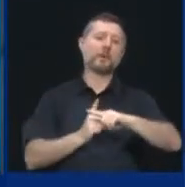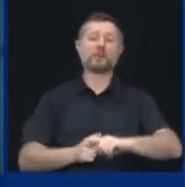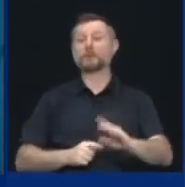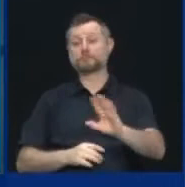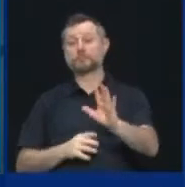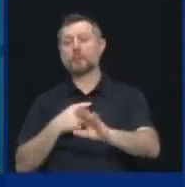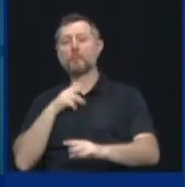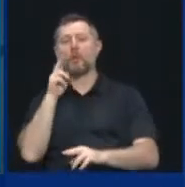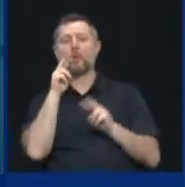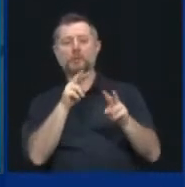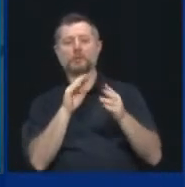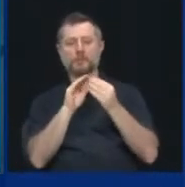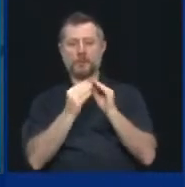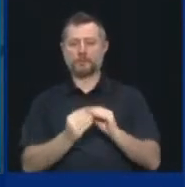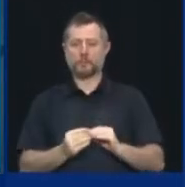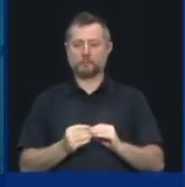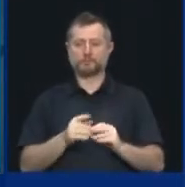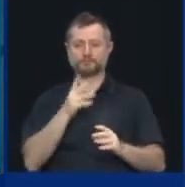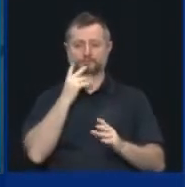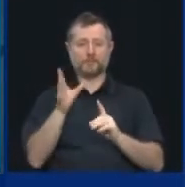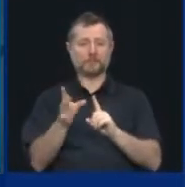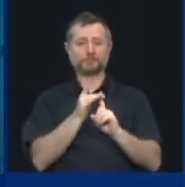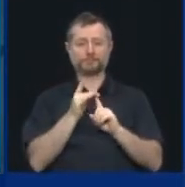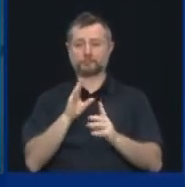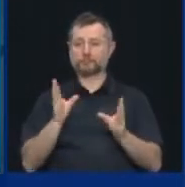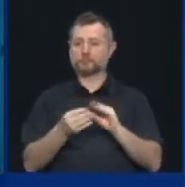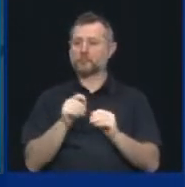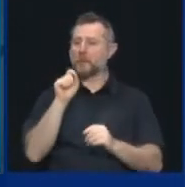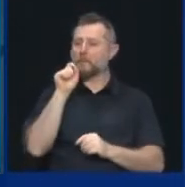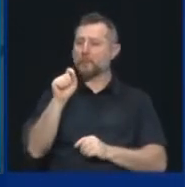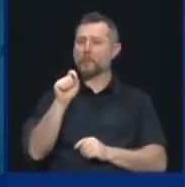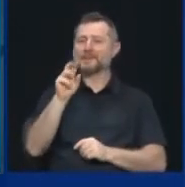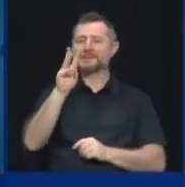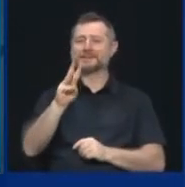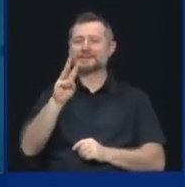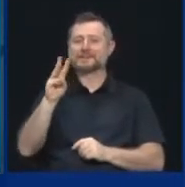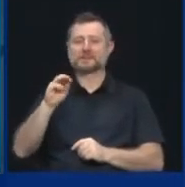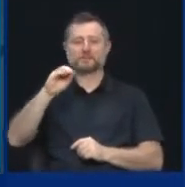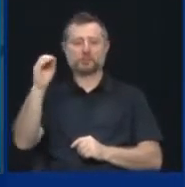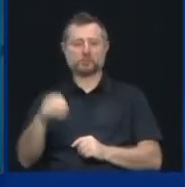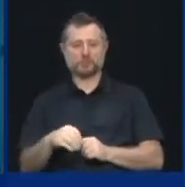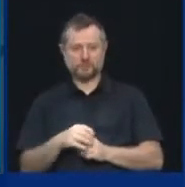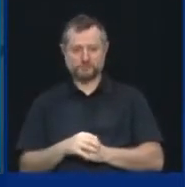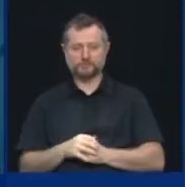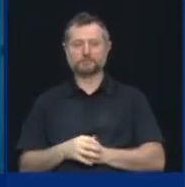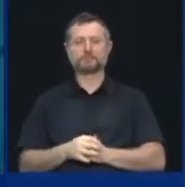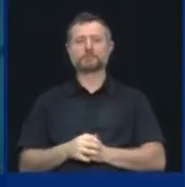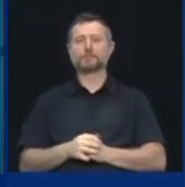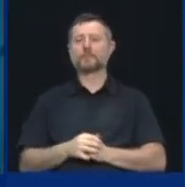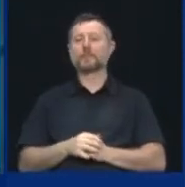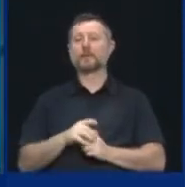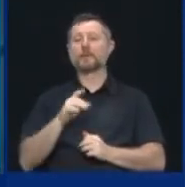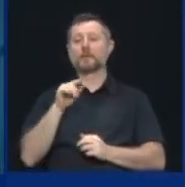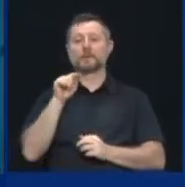IF YOU LOOK AT THE DATA, WE ARE DOING GREAT.